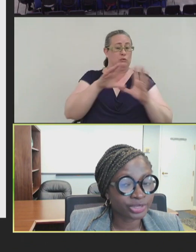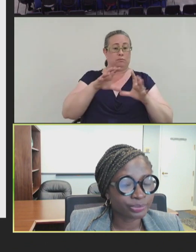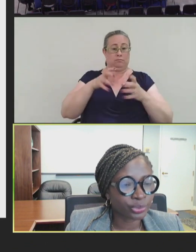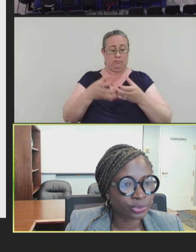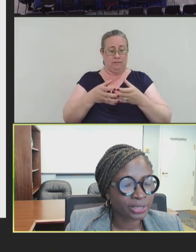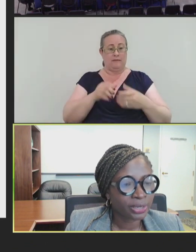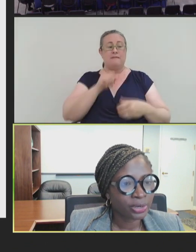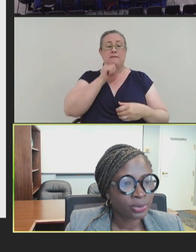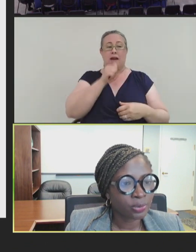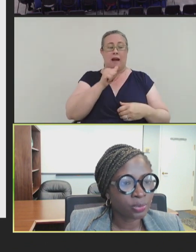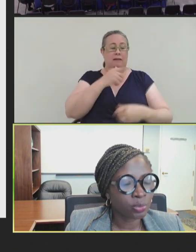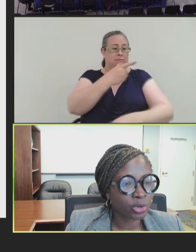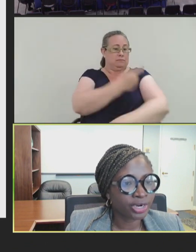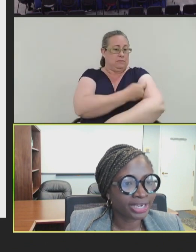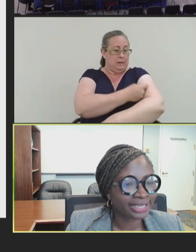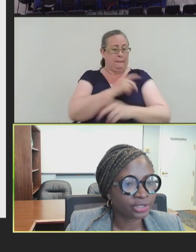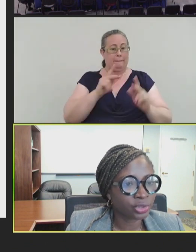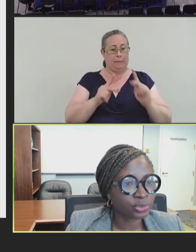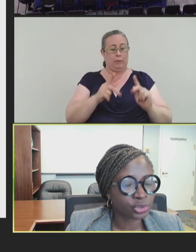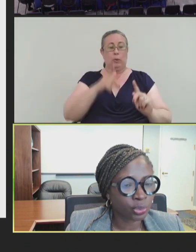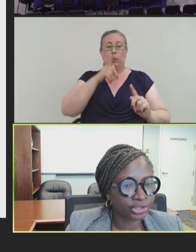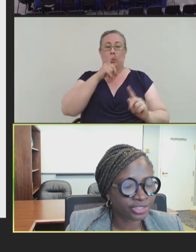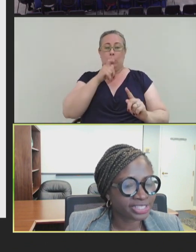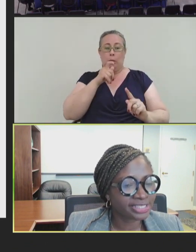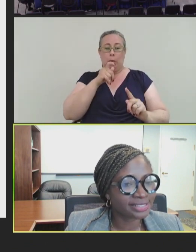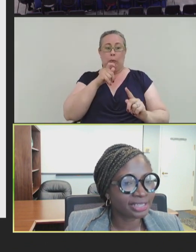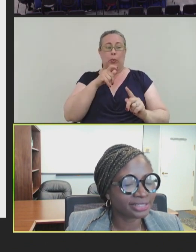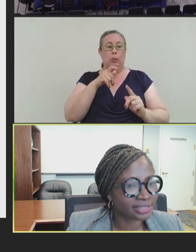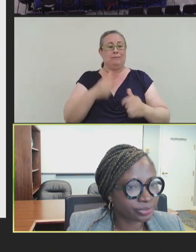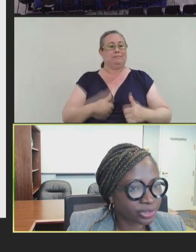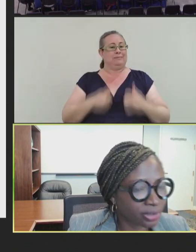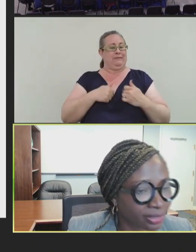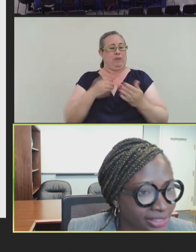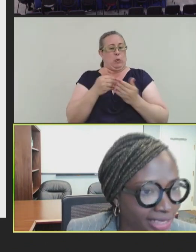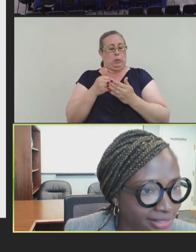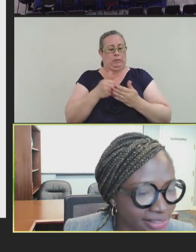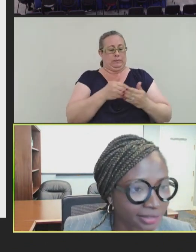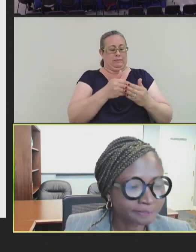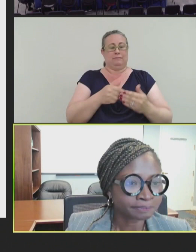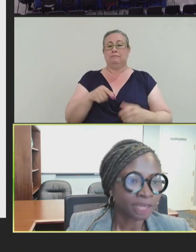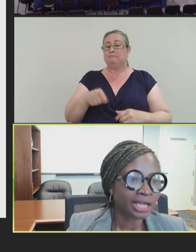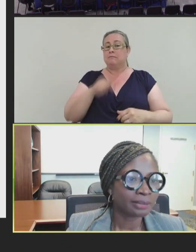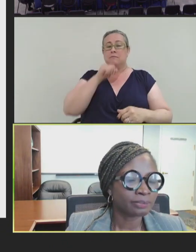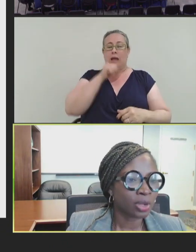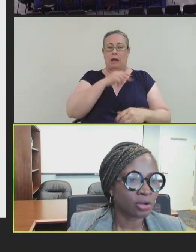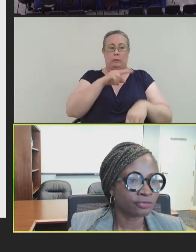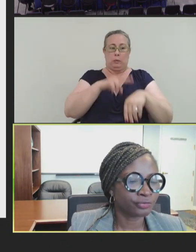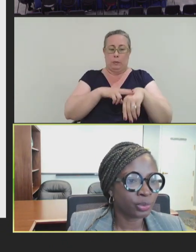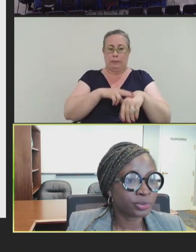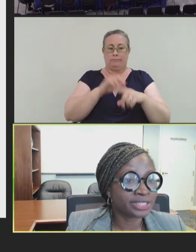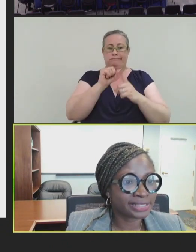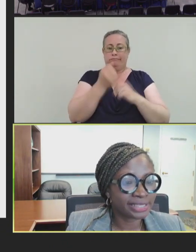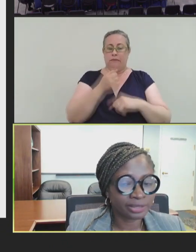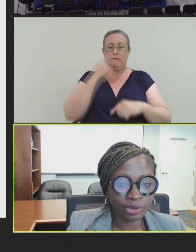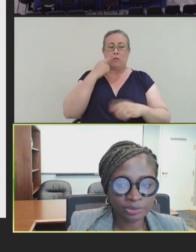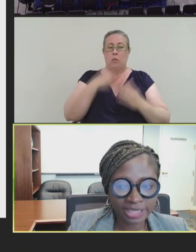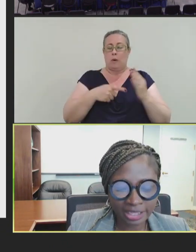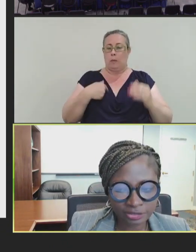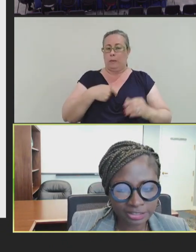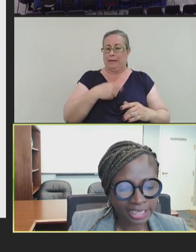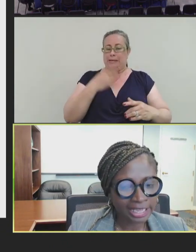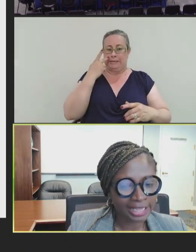people who were in close quarters. This is not the typical context of what we see in public health.